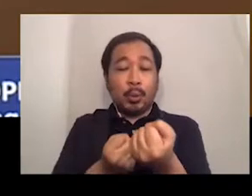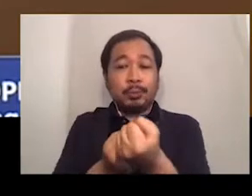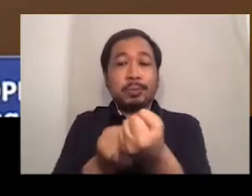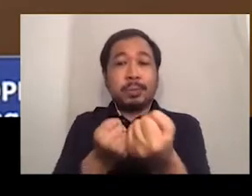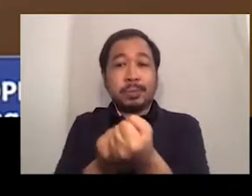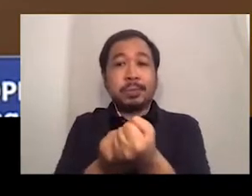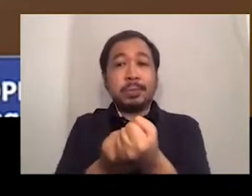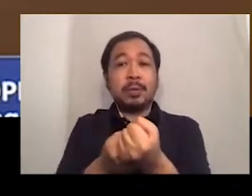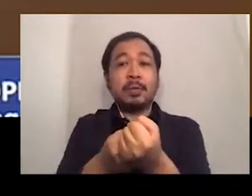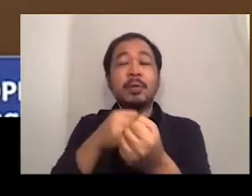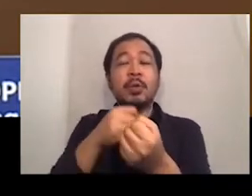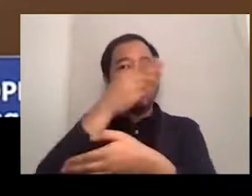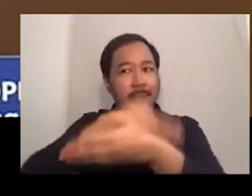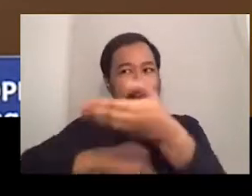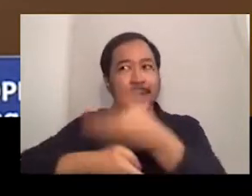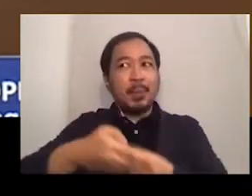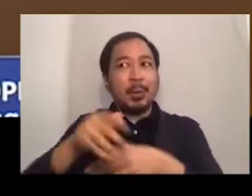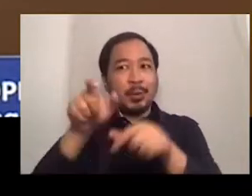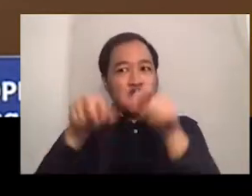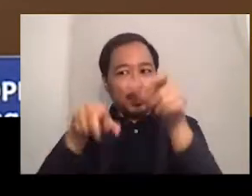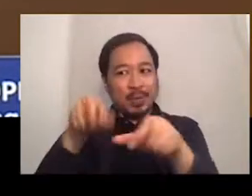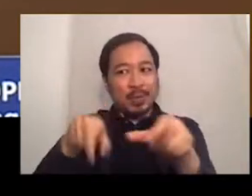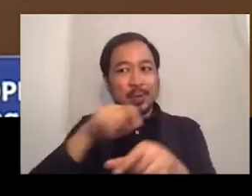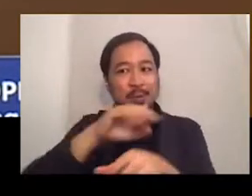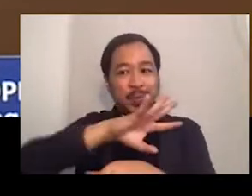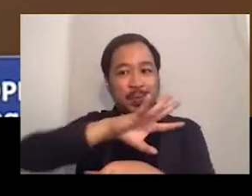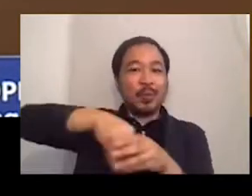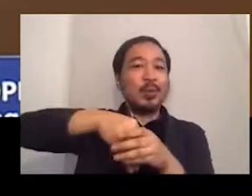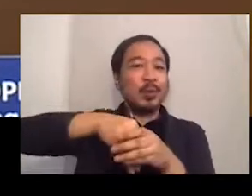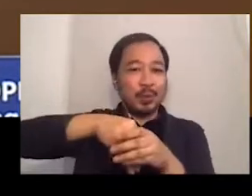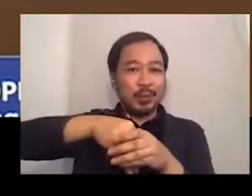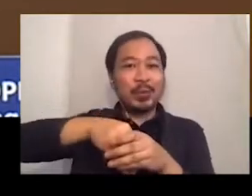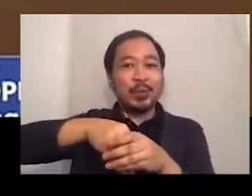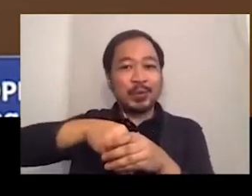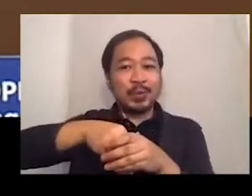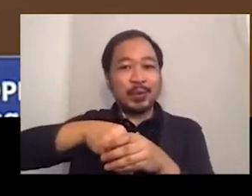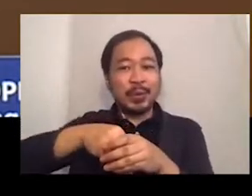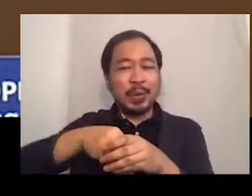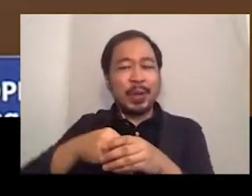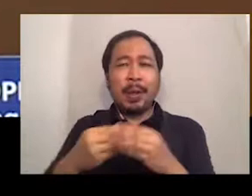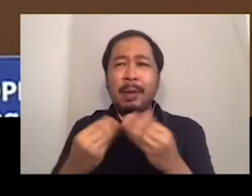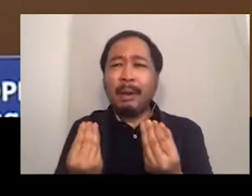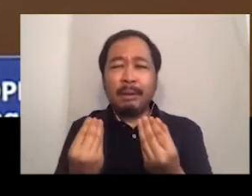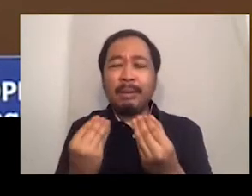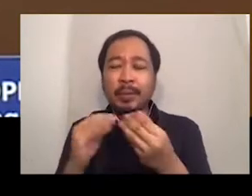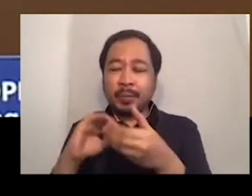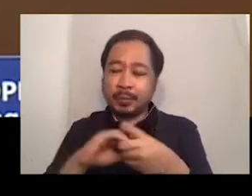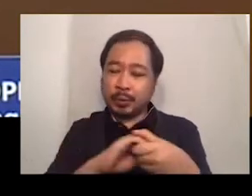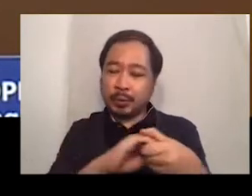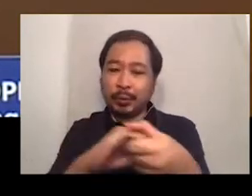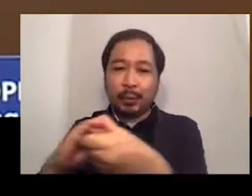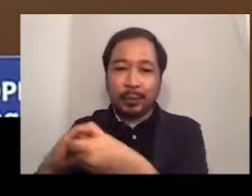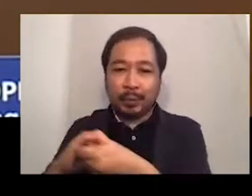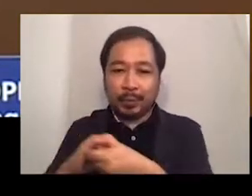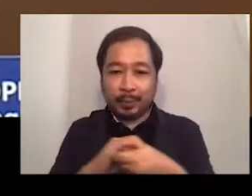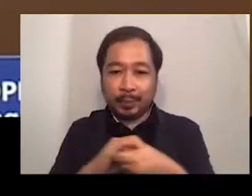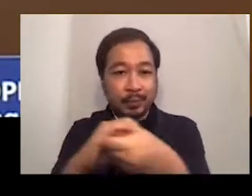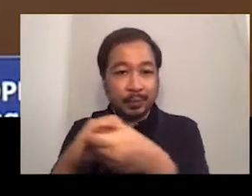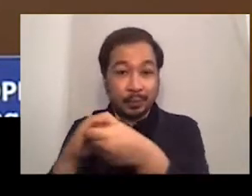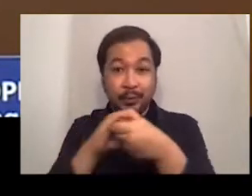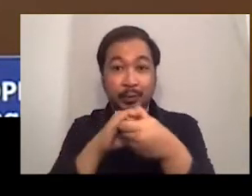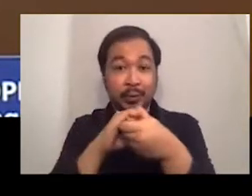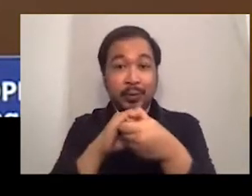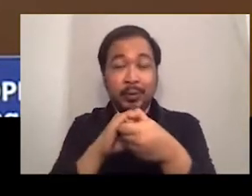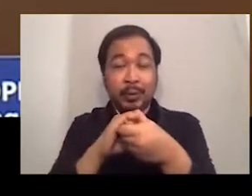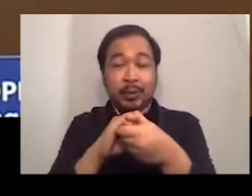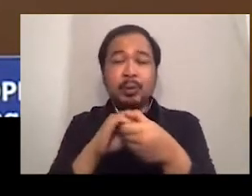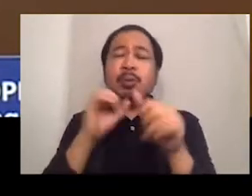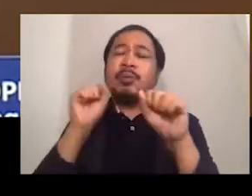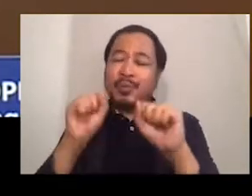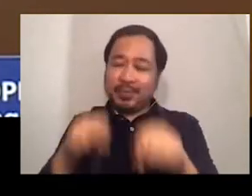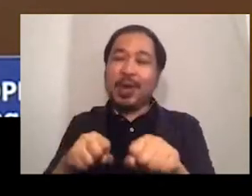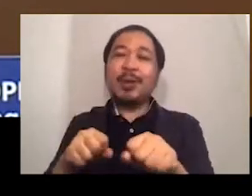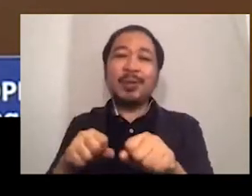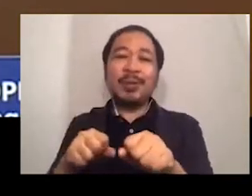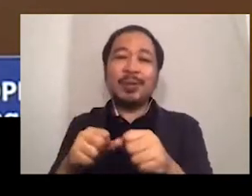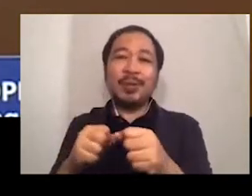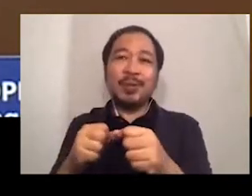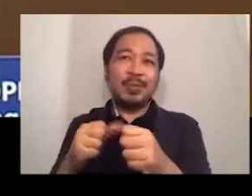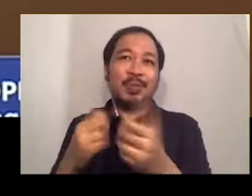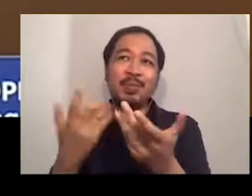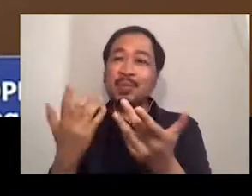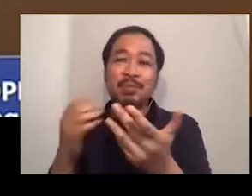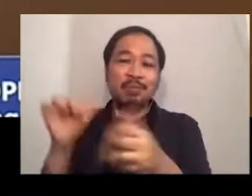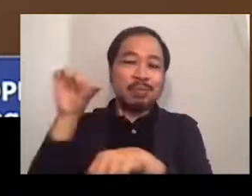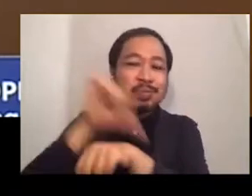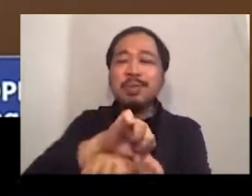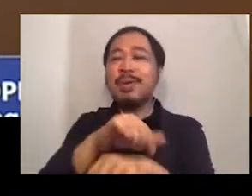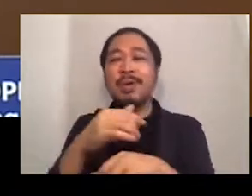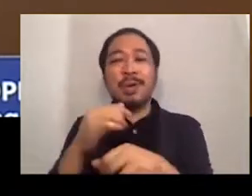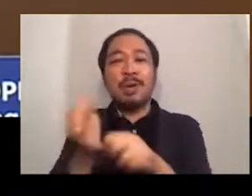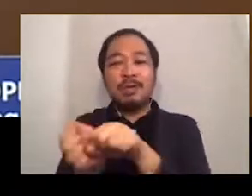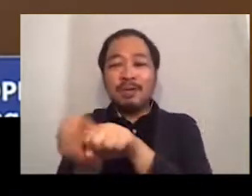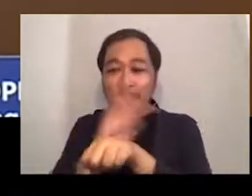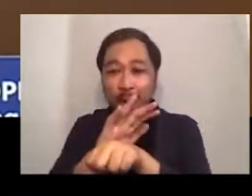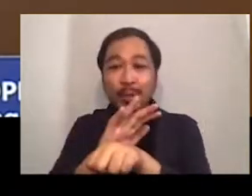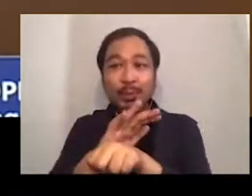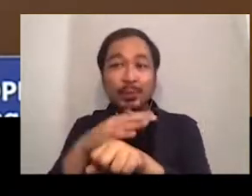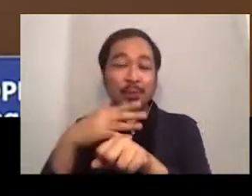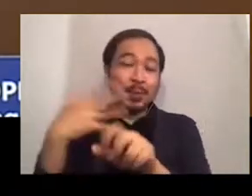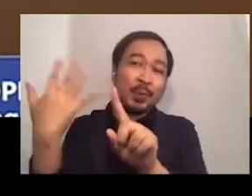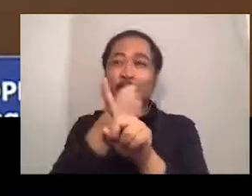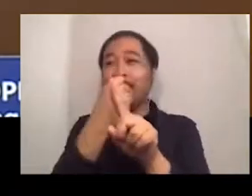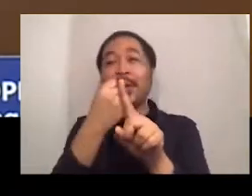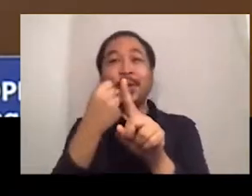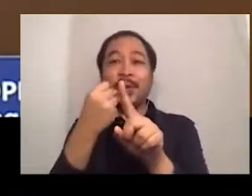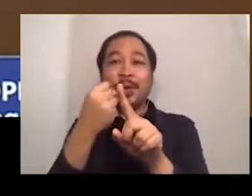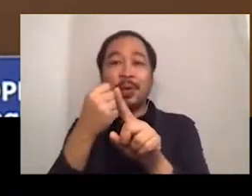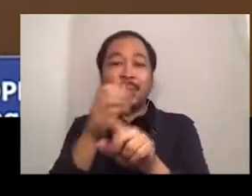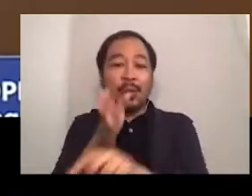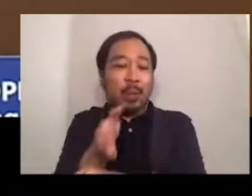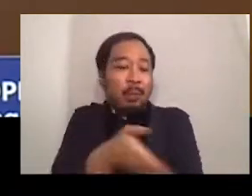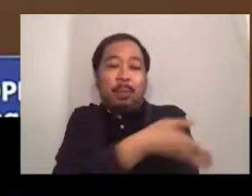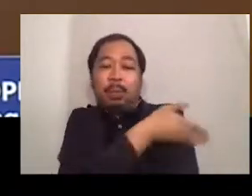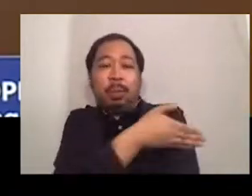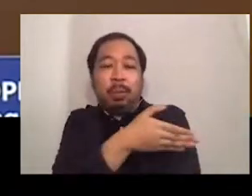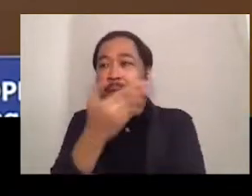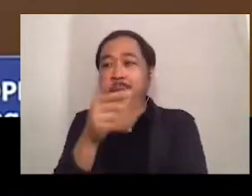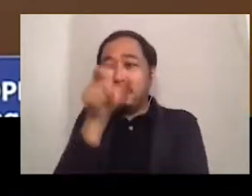Through solidarity and collaboration, we will surely defeat the virus and achieve the goal of leaving no one behind. Thank you.